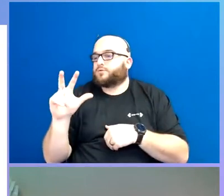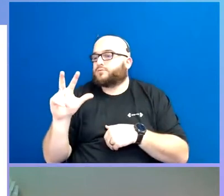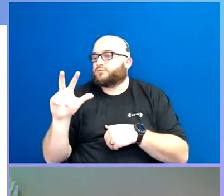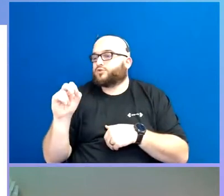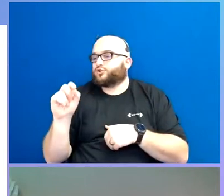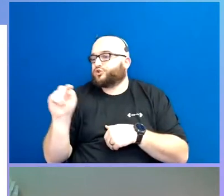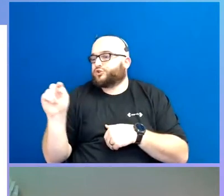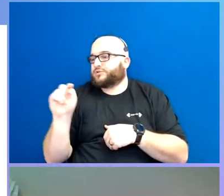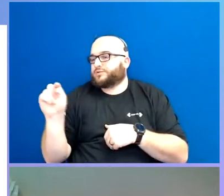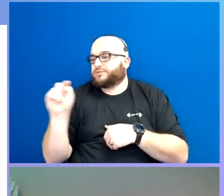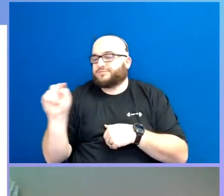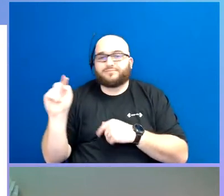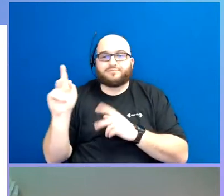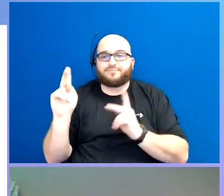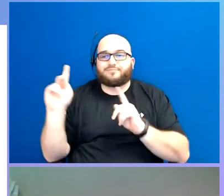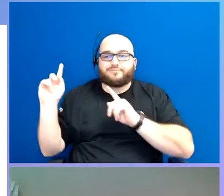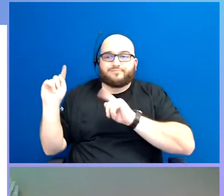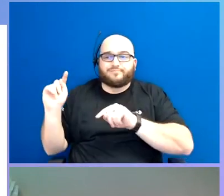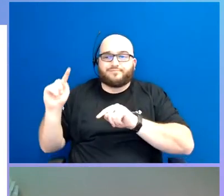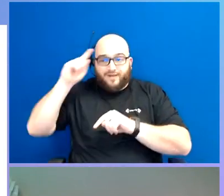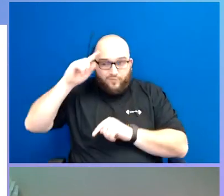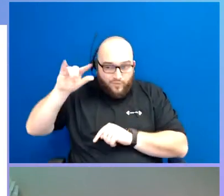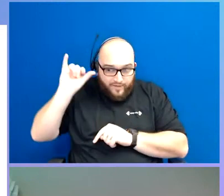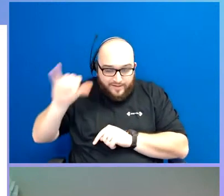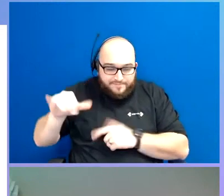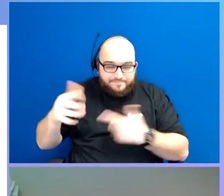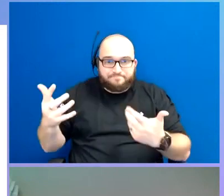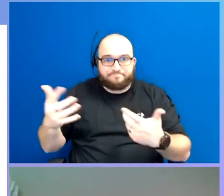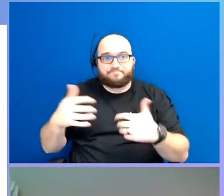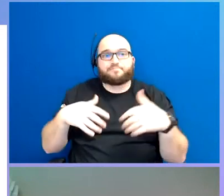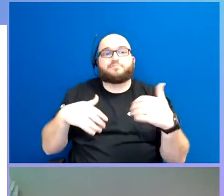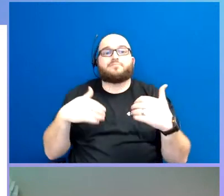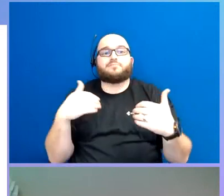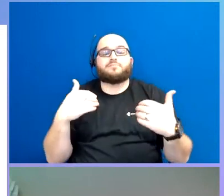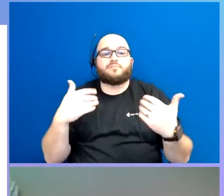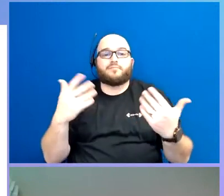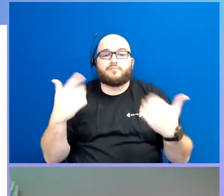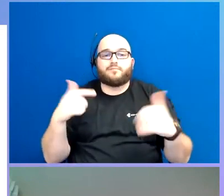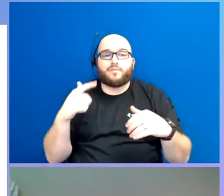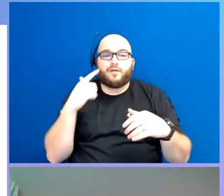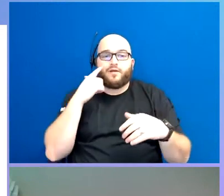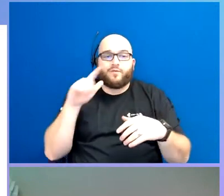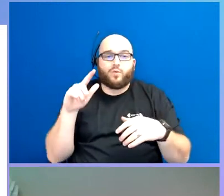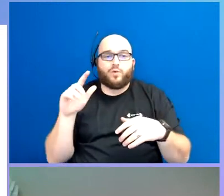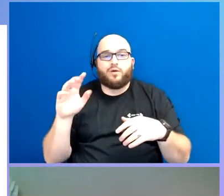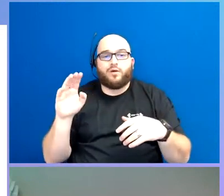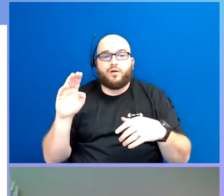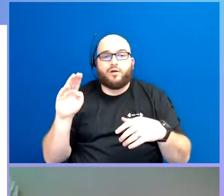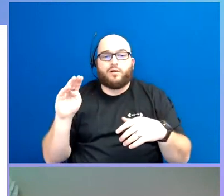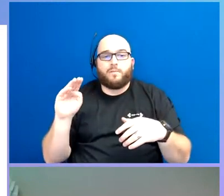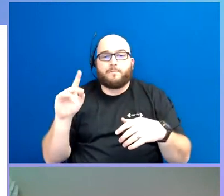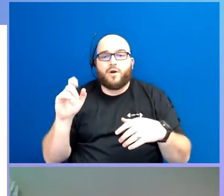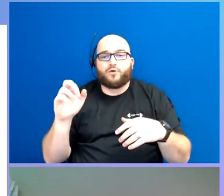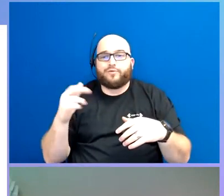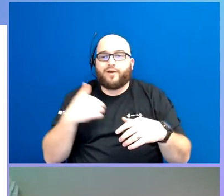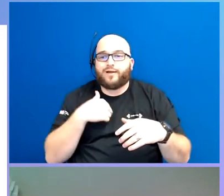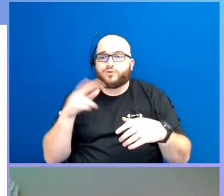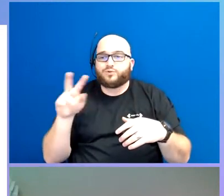attendees for that. Um and then